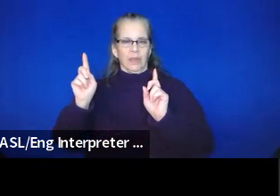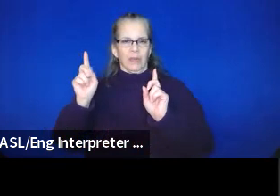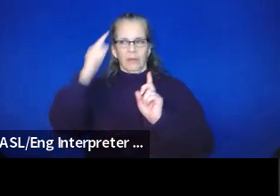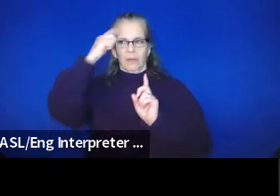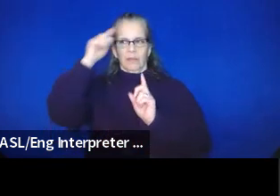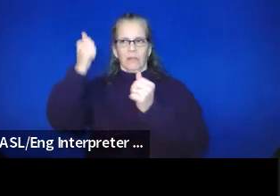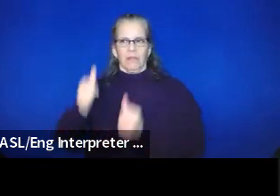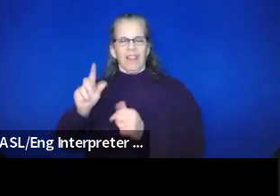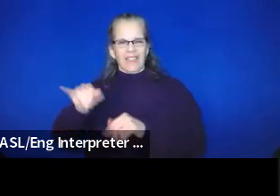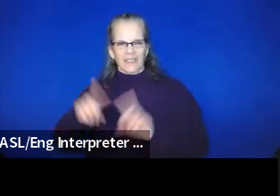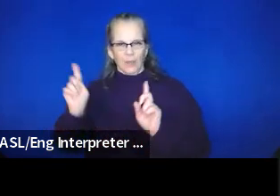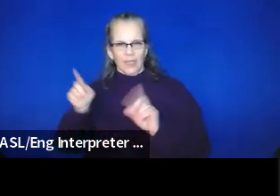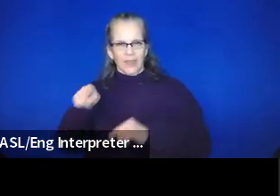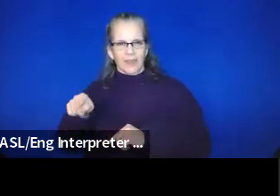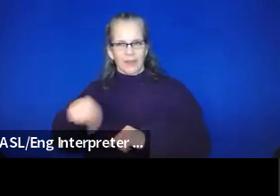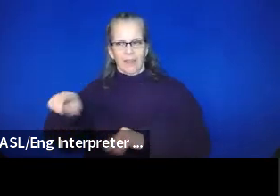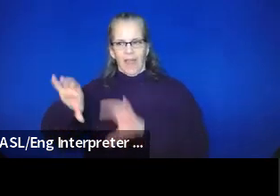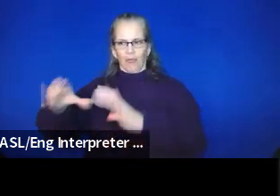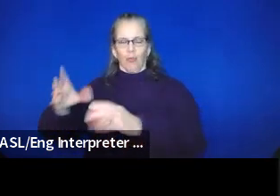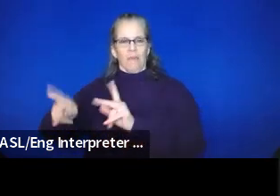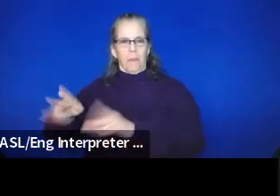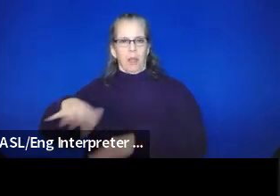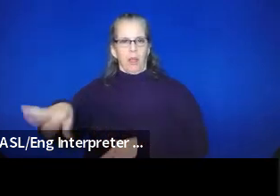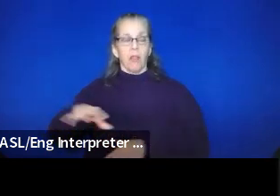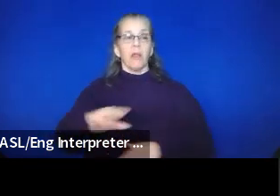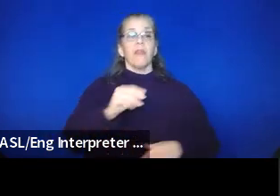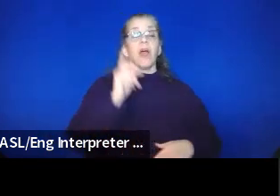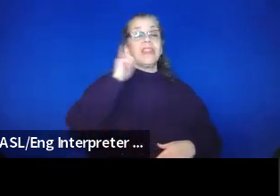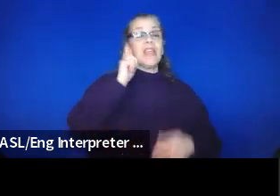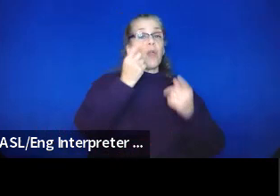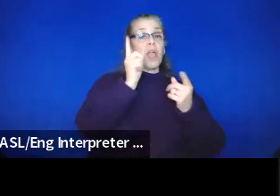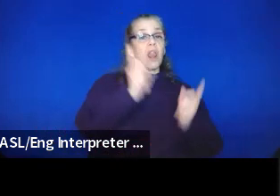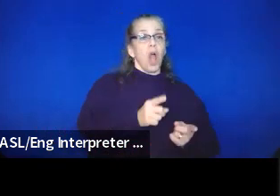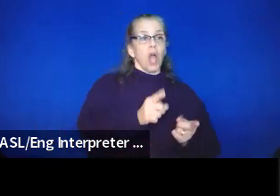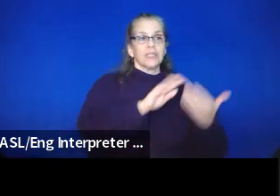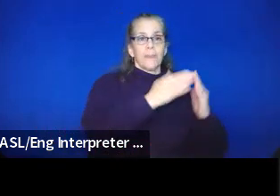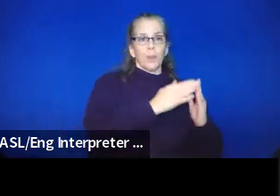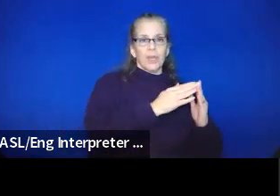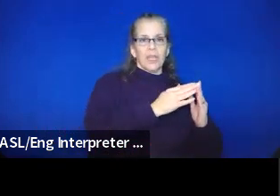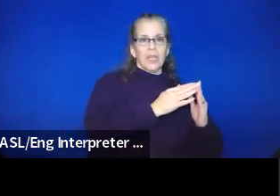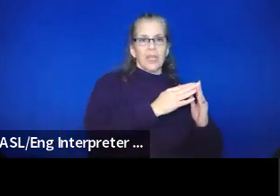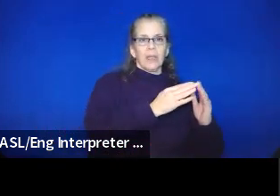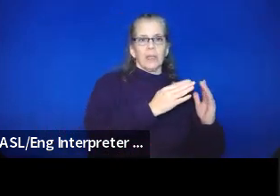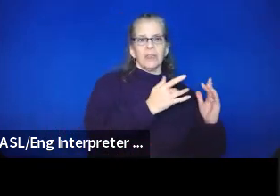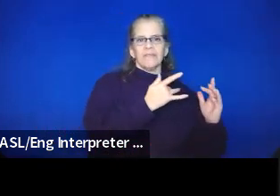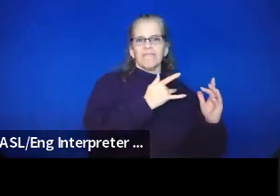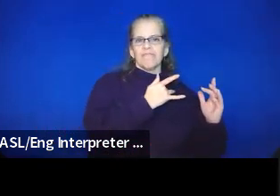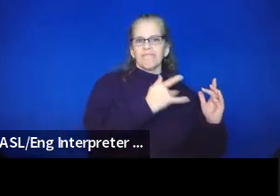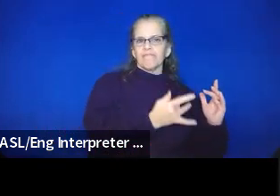And I don't think outside of the hearing loss community is really that well known. So no,